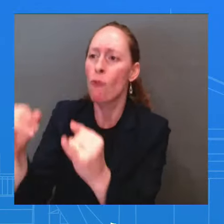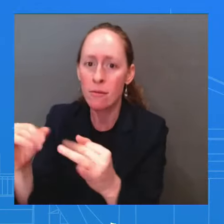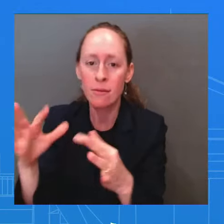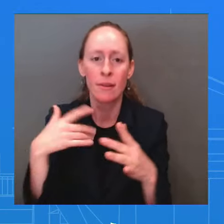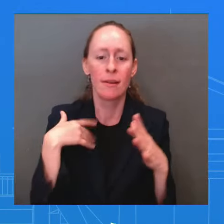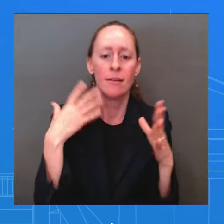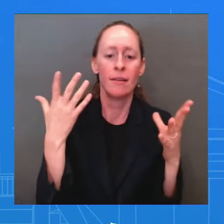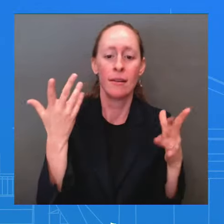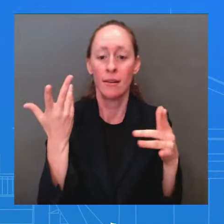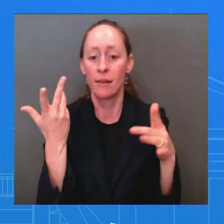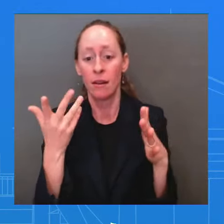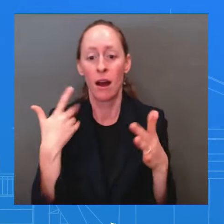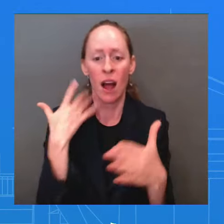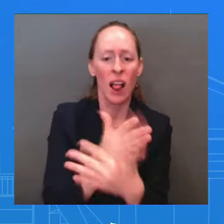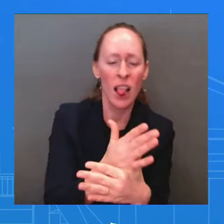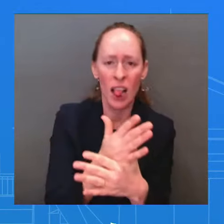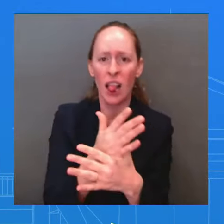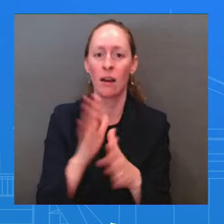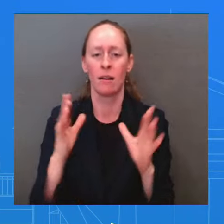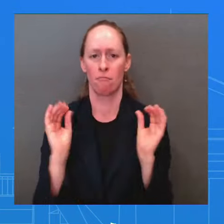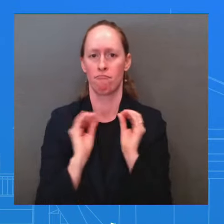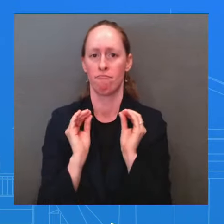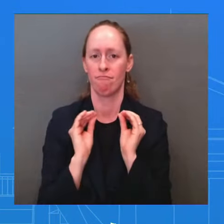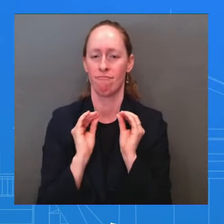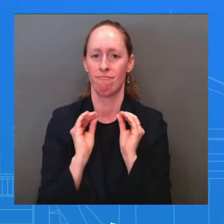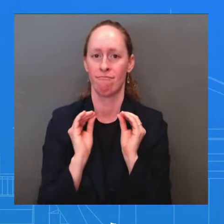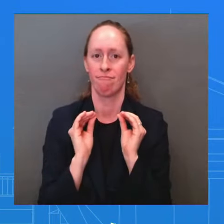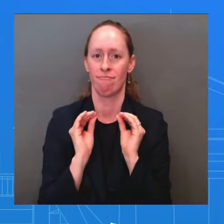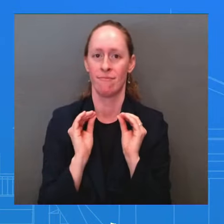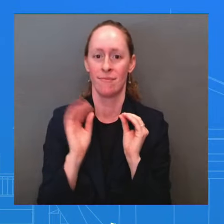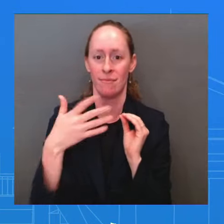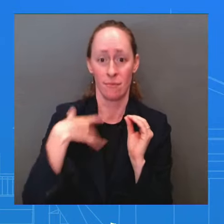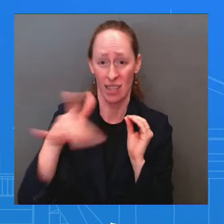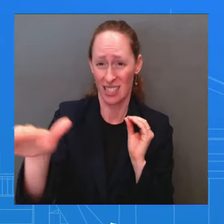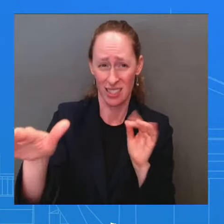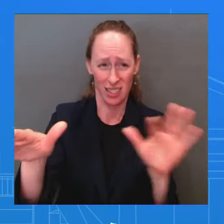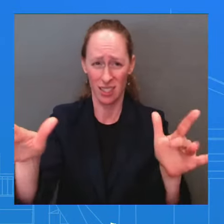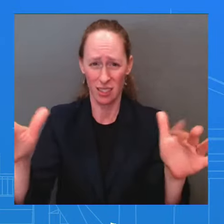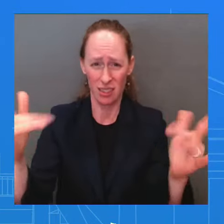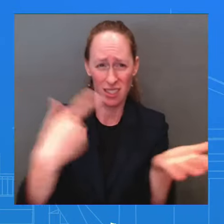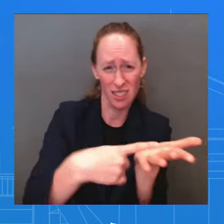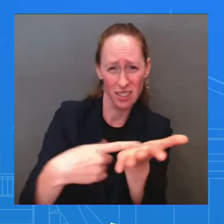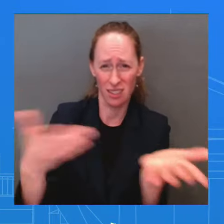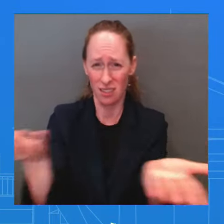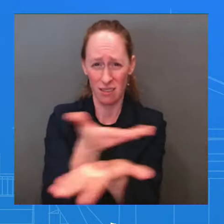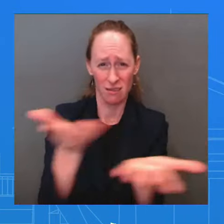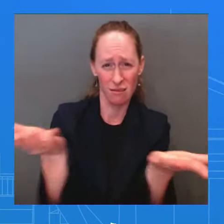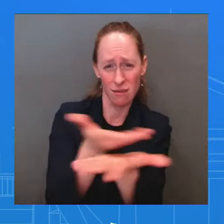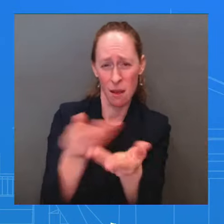Again, we have engaged with these parties from almost the beginning. It is -- want to make sure that we continue to be clear